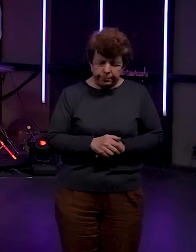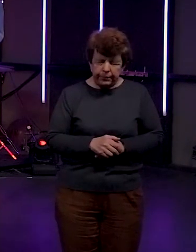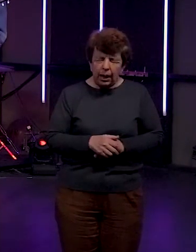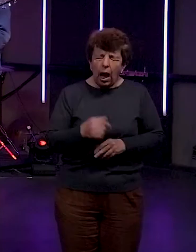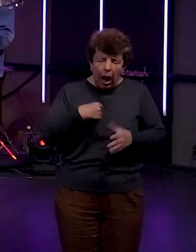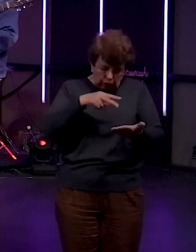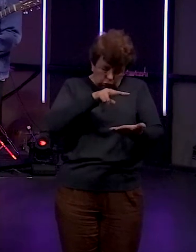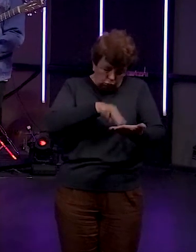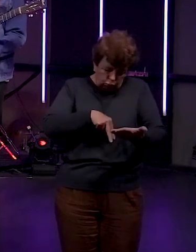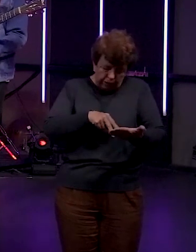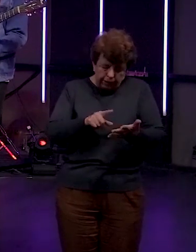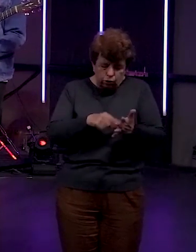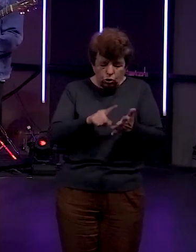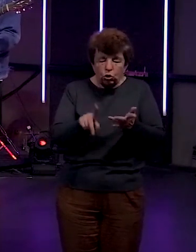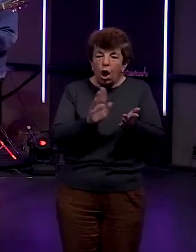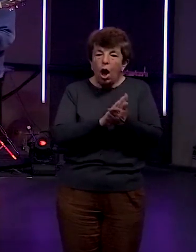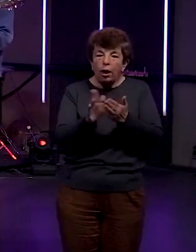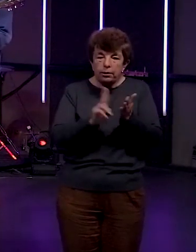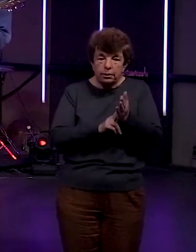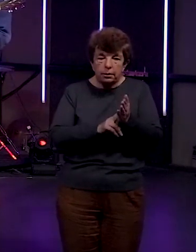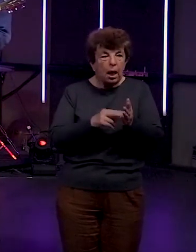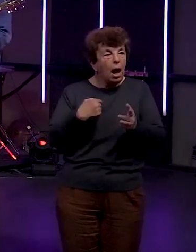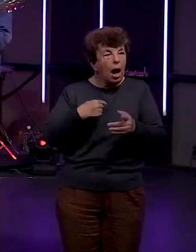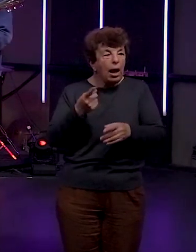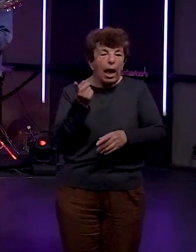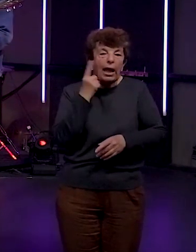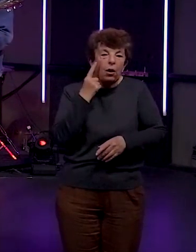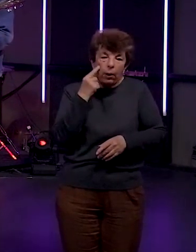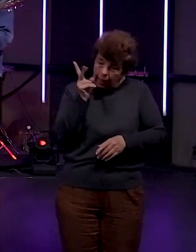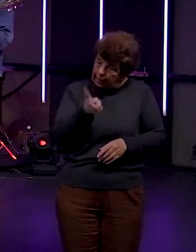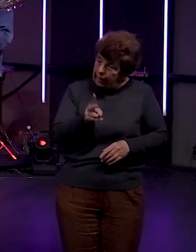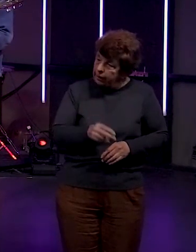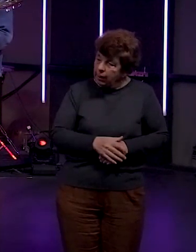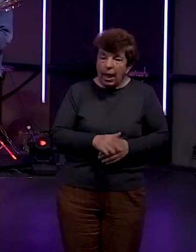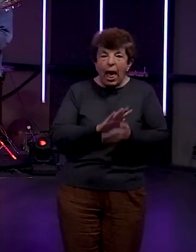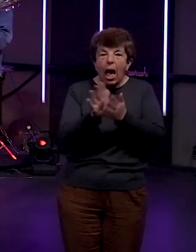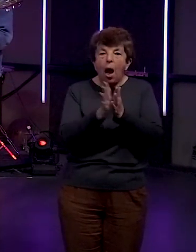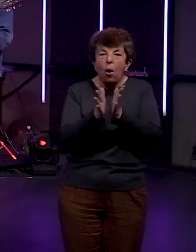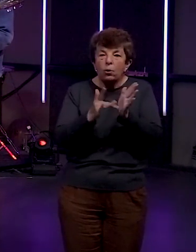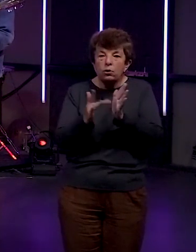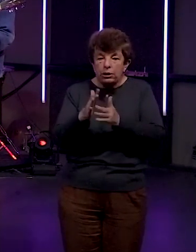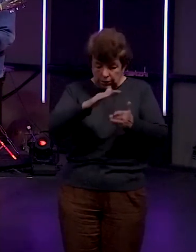I was reading in John's Gospel I was struck again by the way Jesus is introduced to